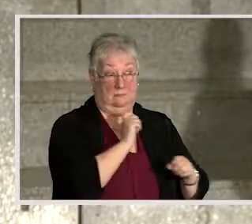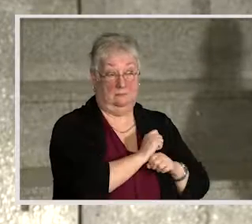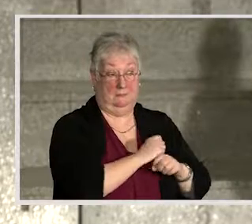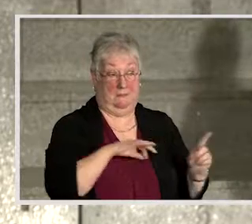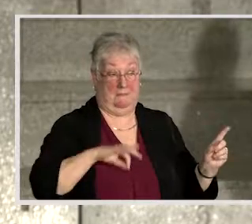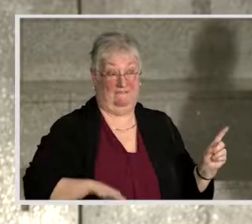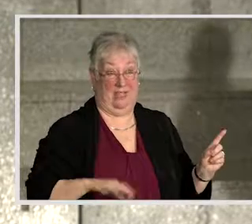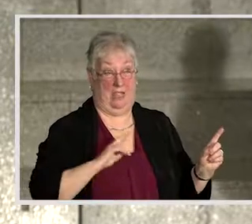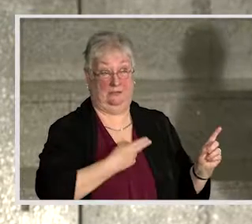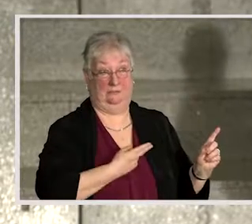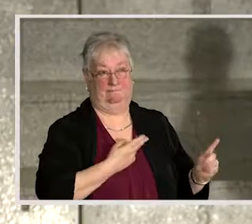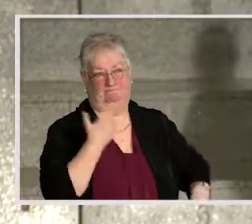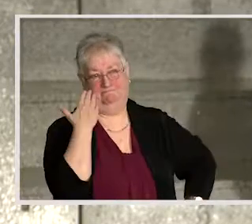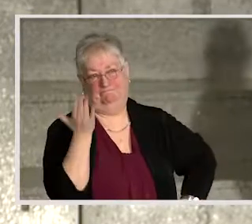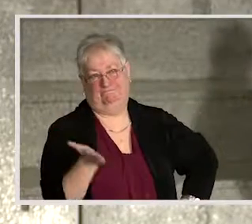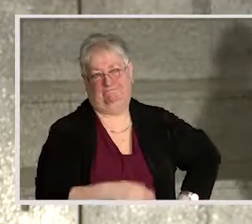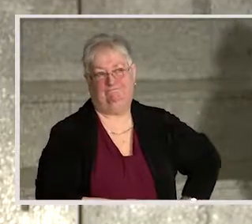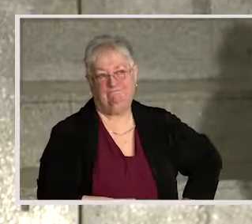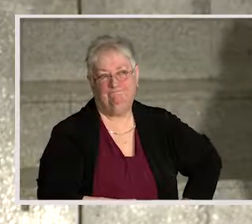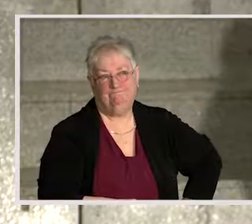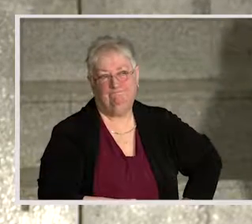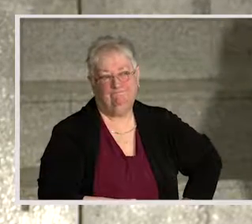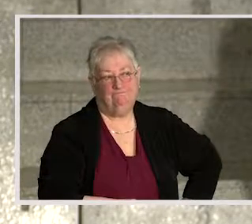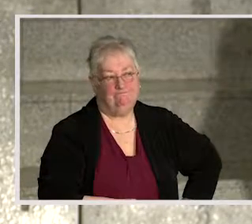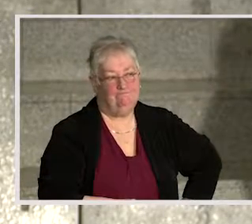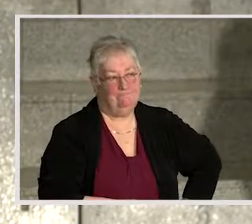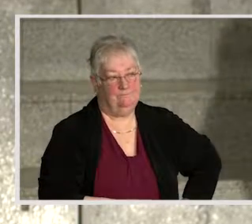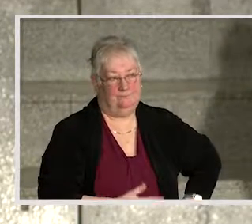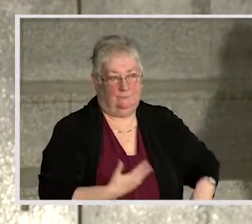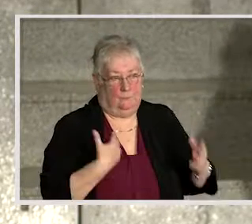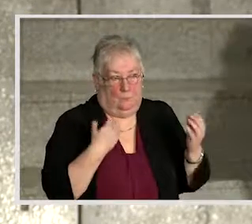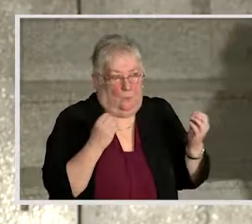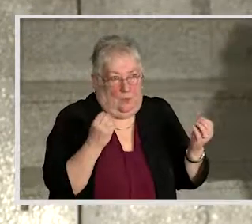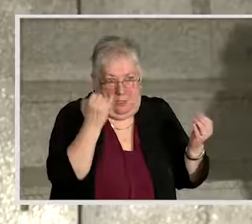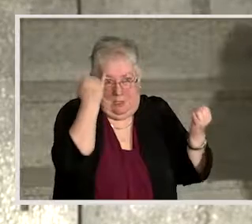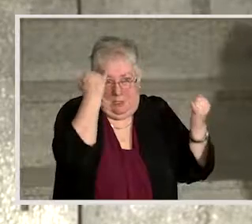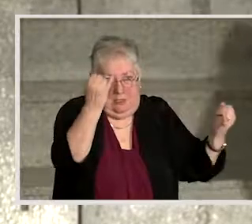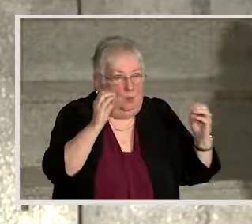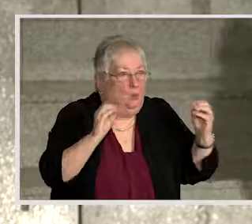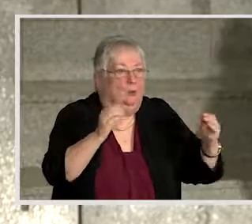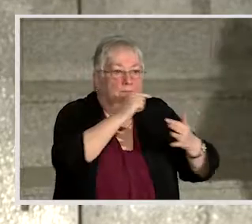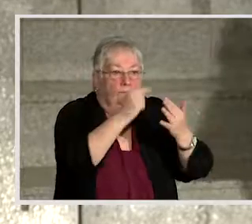DETAILS OF HOW THIS MIGHT PLAY OUT, THERE IS MUCH THAT WE DON'T KNOW AT THIS TIME. HOWEVER, THE MAYOR HAS BEEN VERY